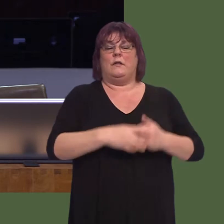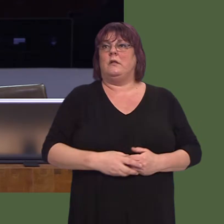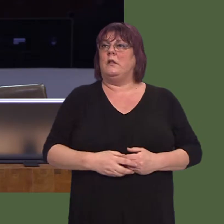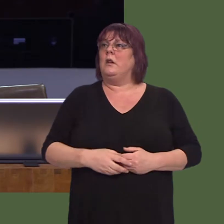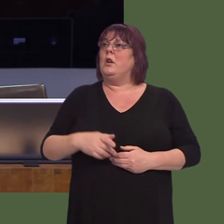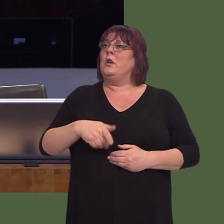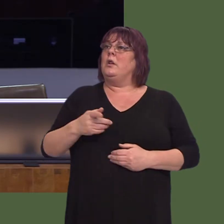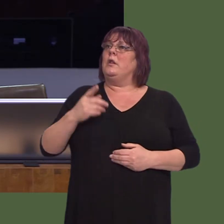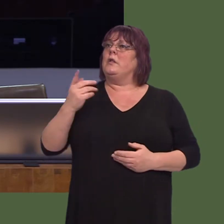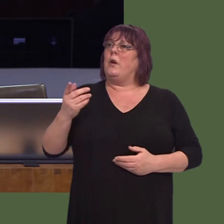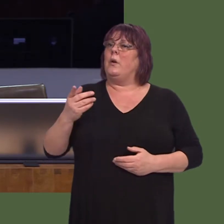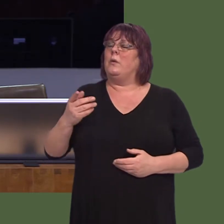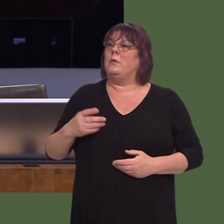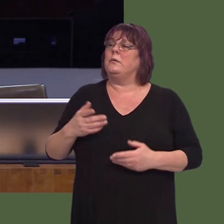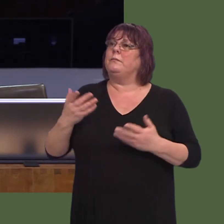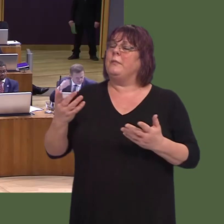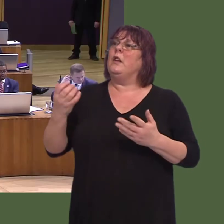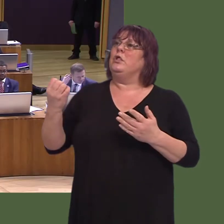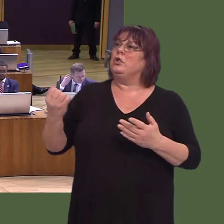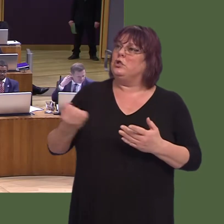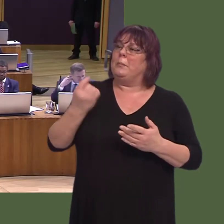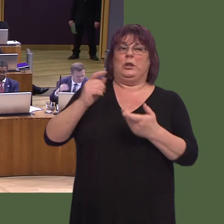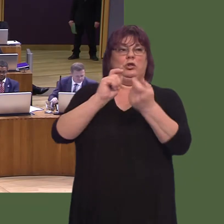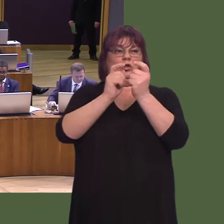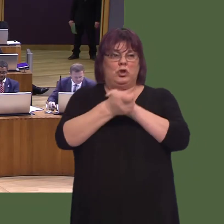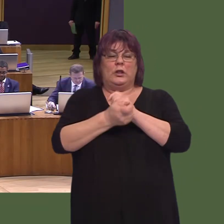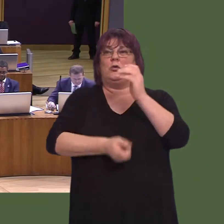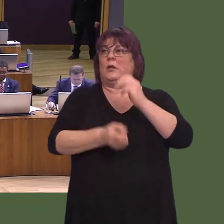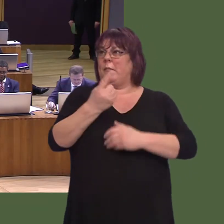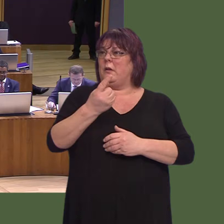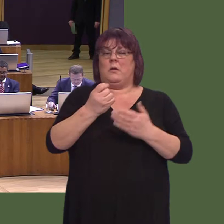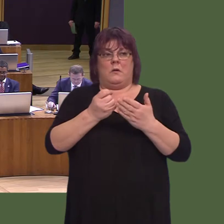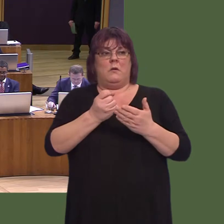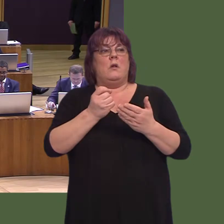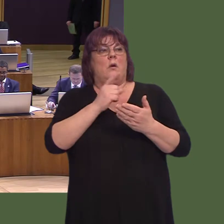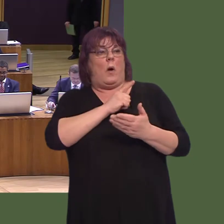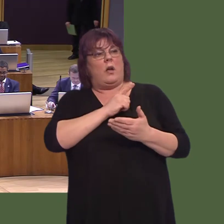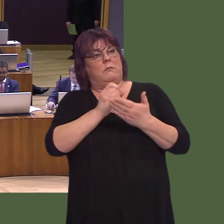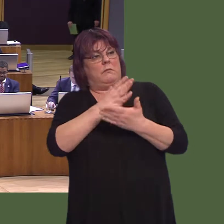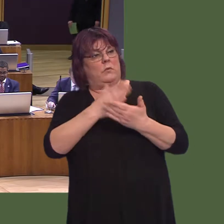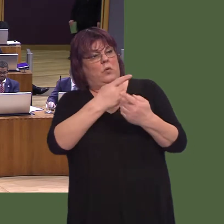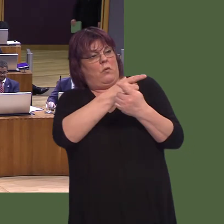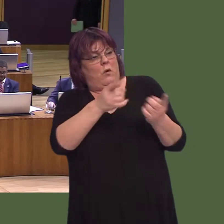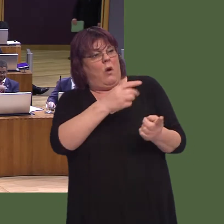not Boris Johnson, there should be some kind of change to ensure that hospital safety is